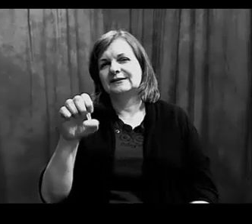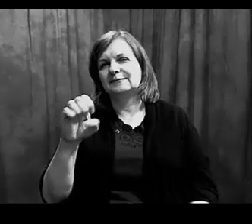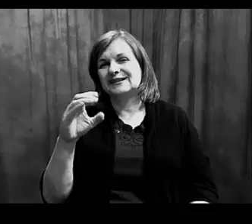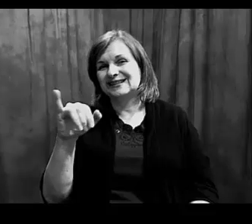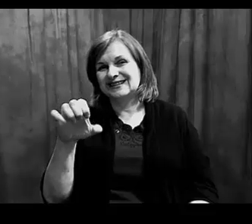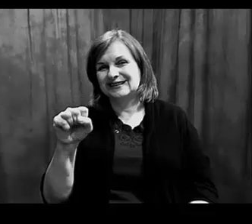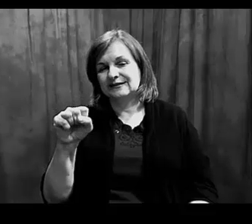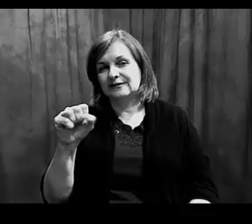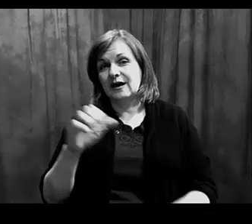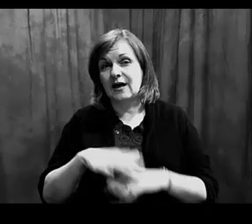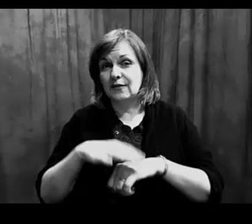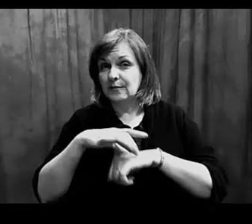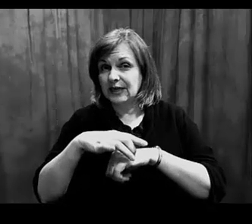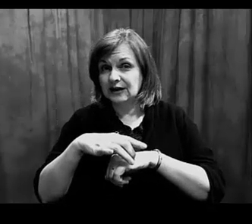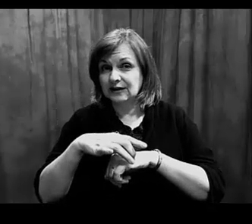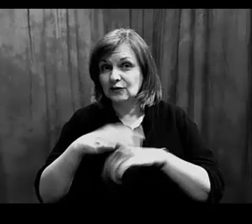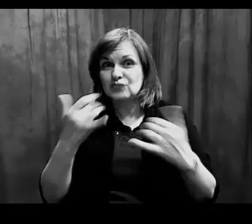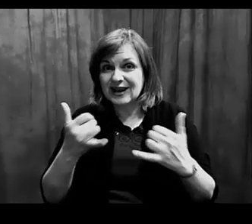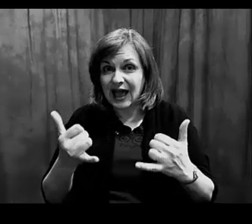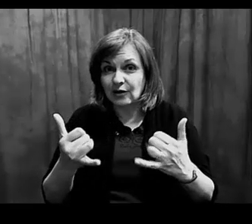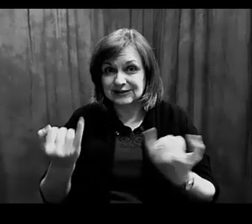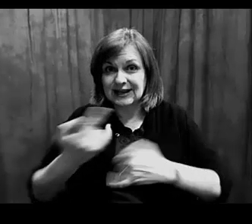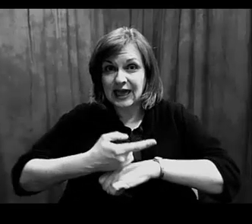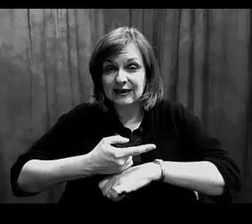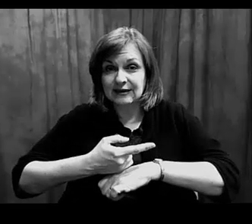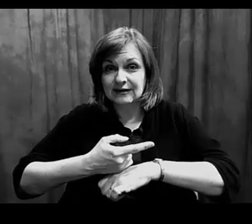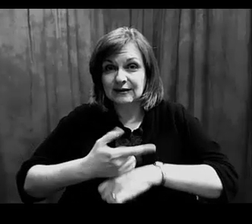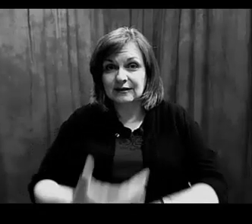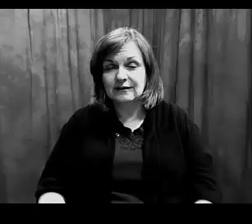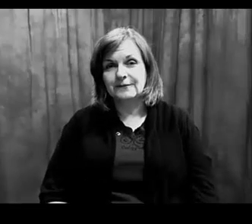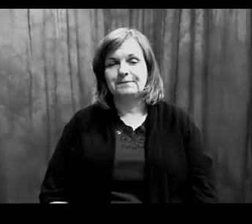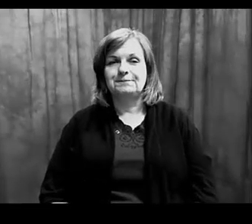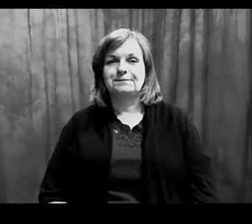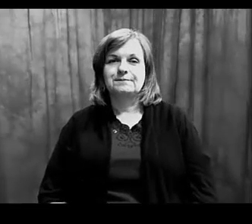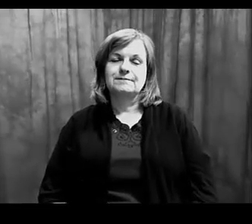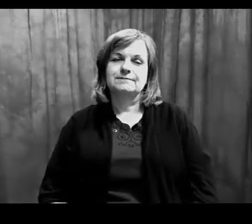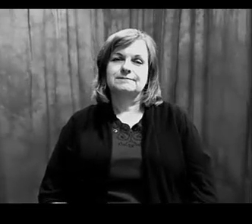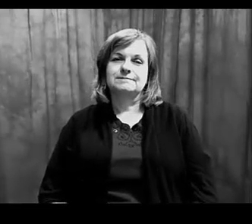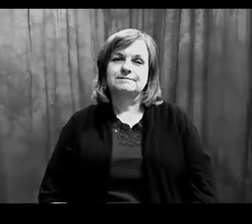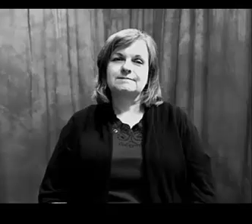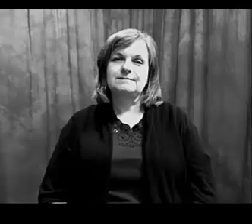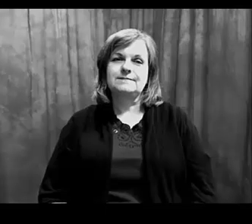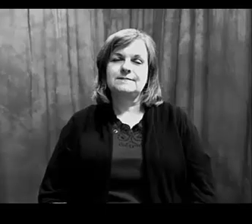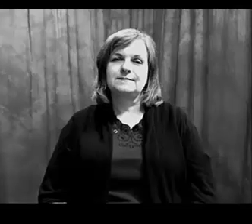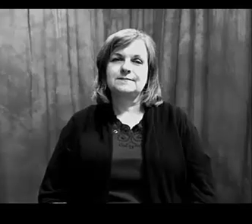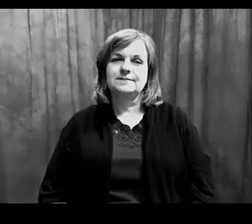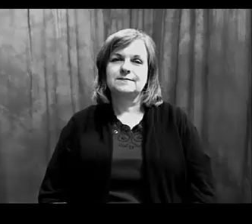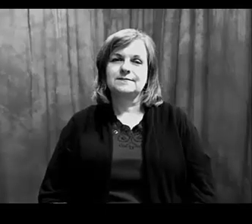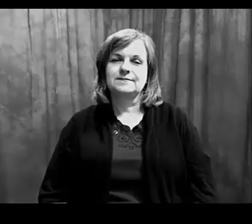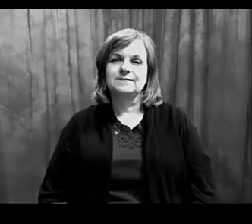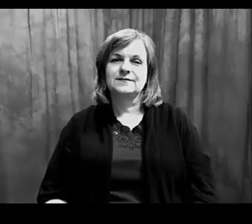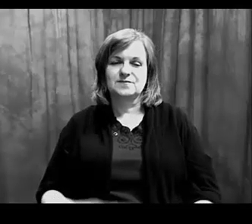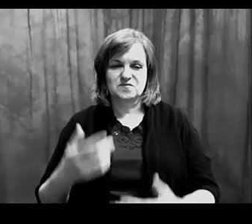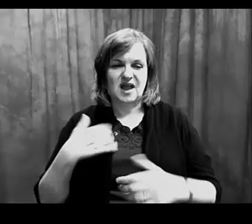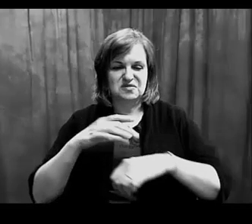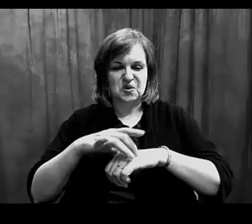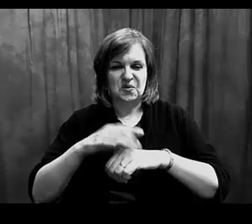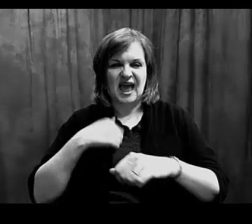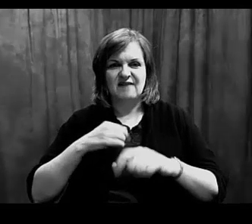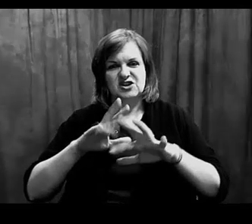the actual estimates put it into 10 to 100 million different species on this planet